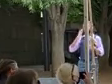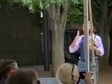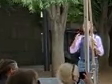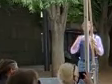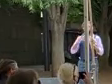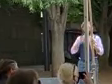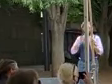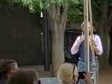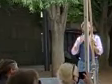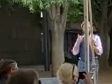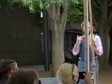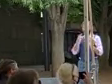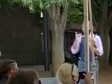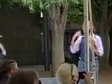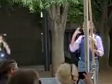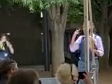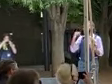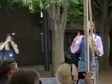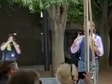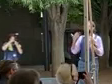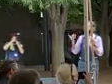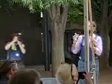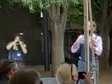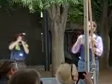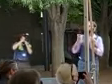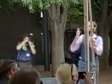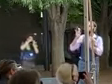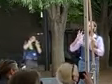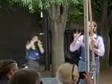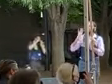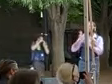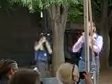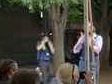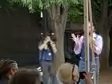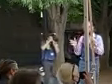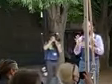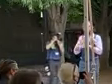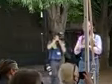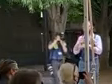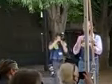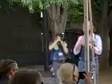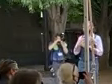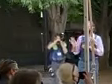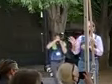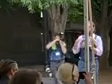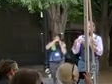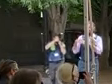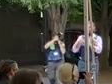That is why I am reintroducing a bill that will incentivize businesses to make their facilities accessible.